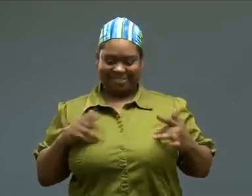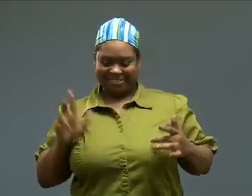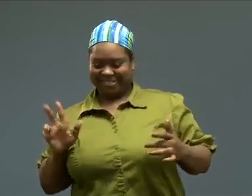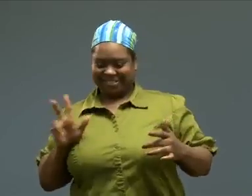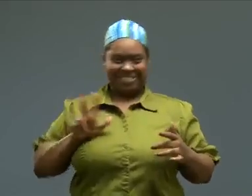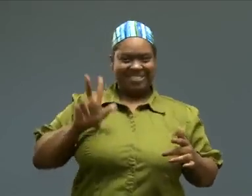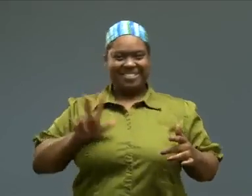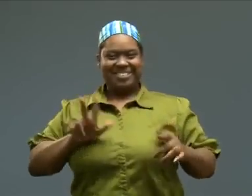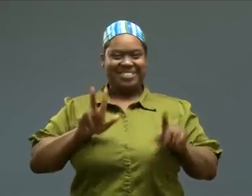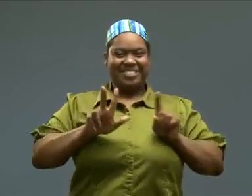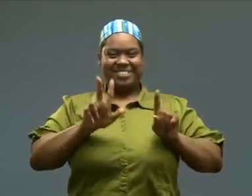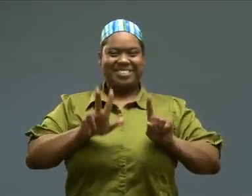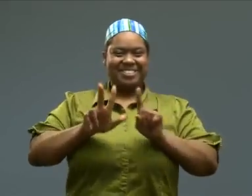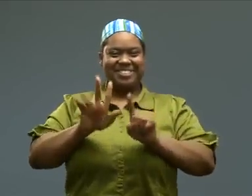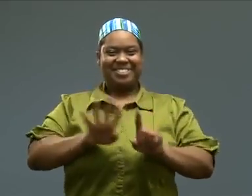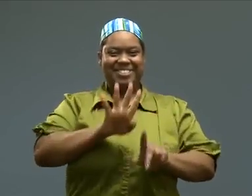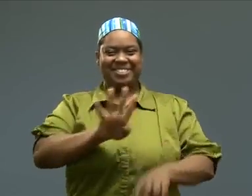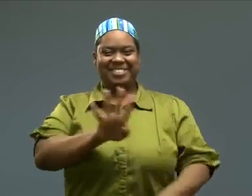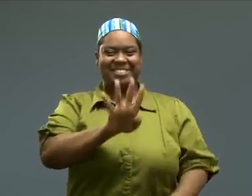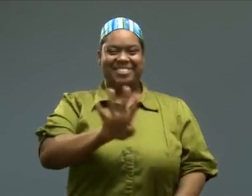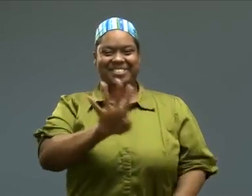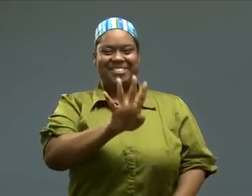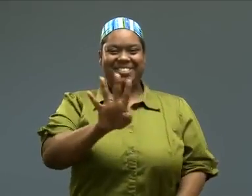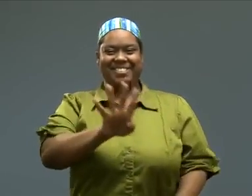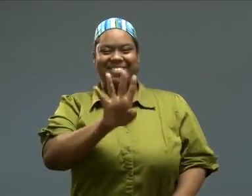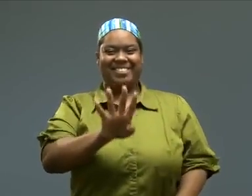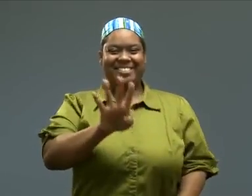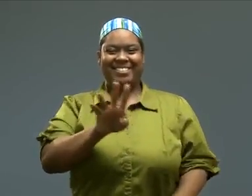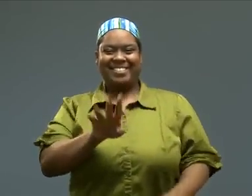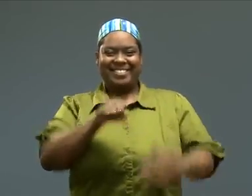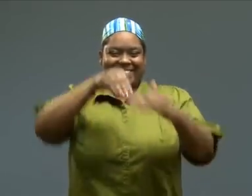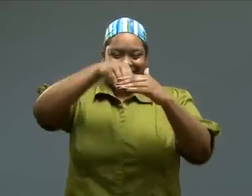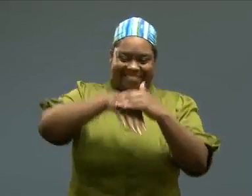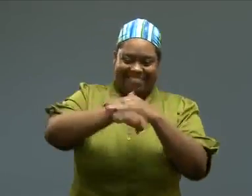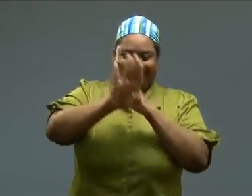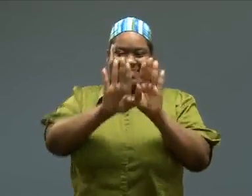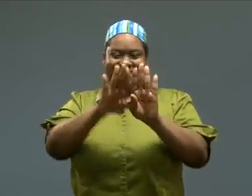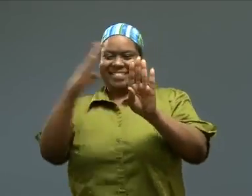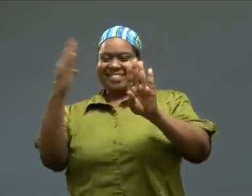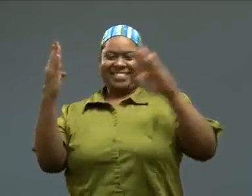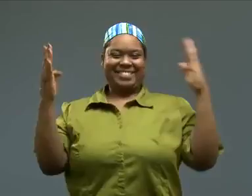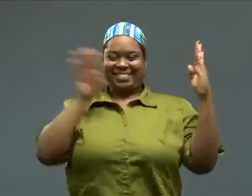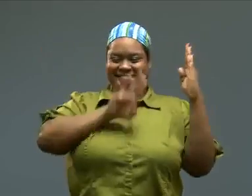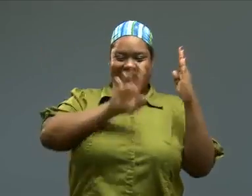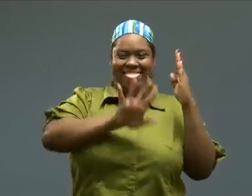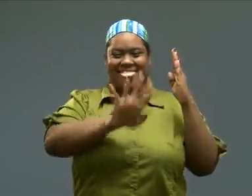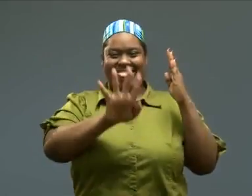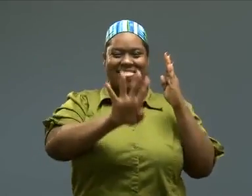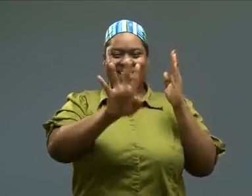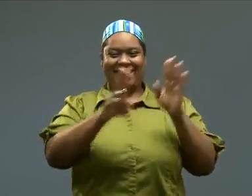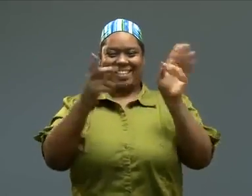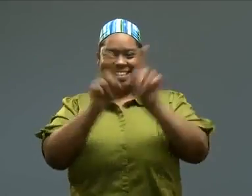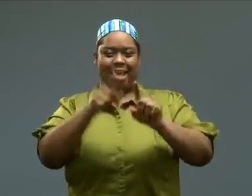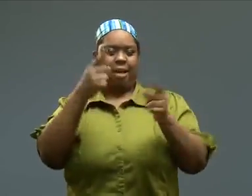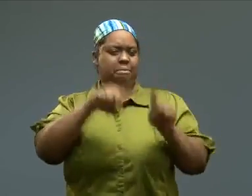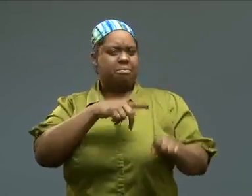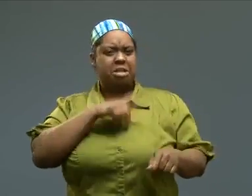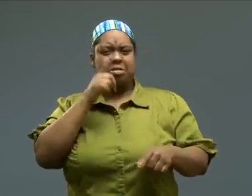I was excited as we walked up and went into the church.